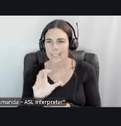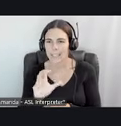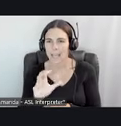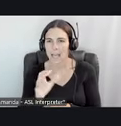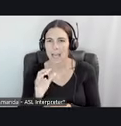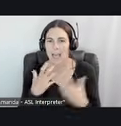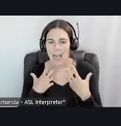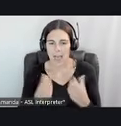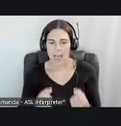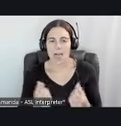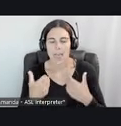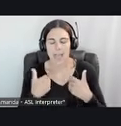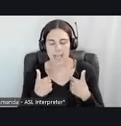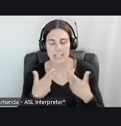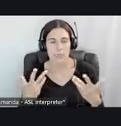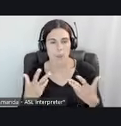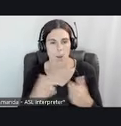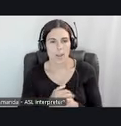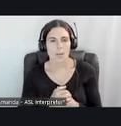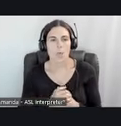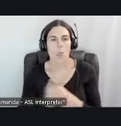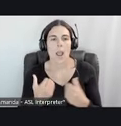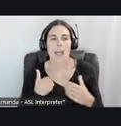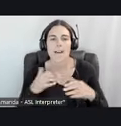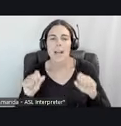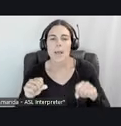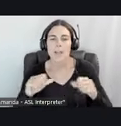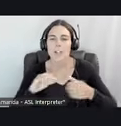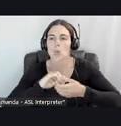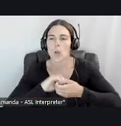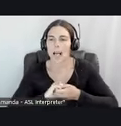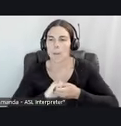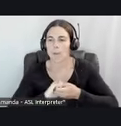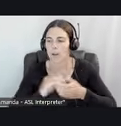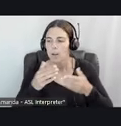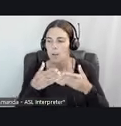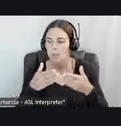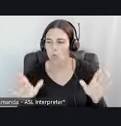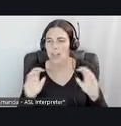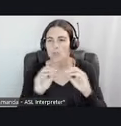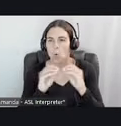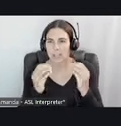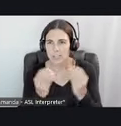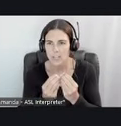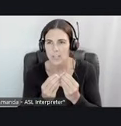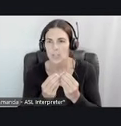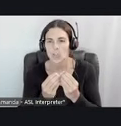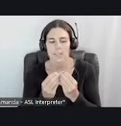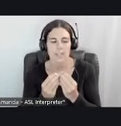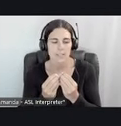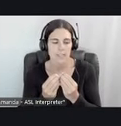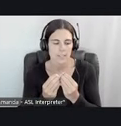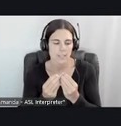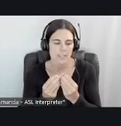table is that we have an ability to collaborate across organizations, sectors and obviously as